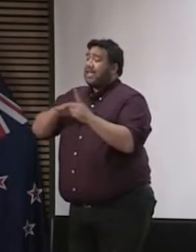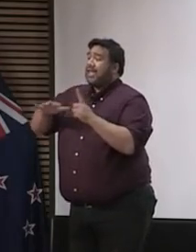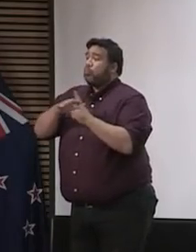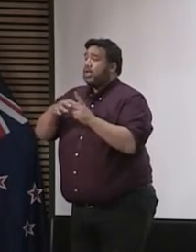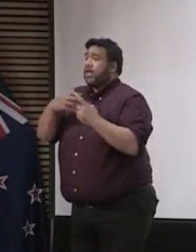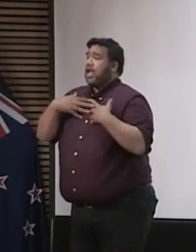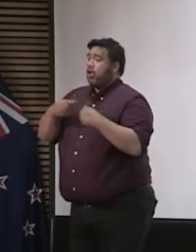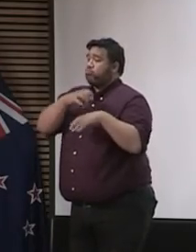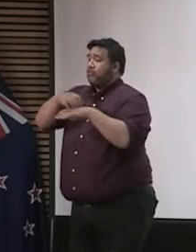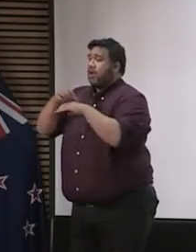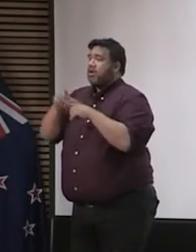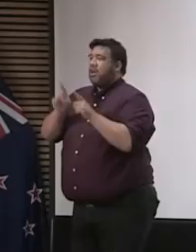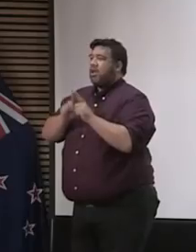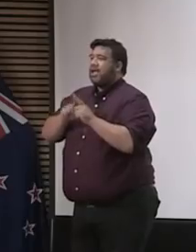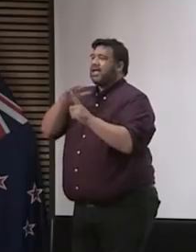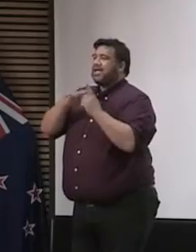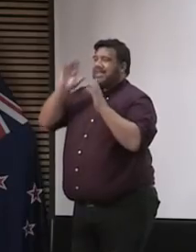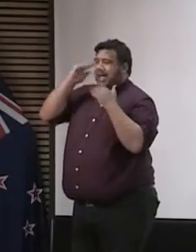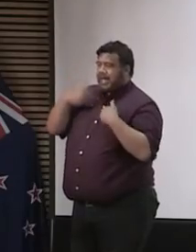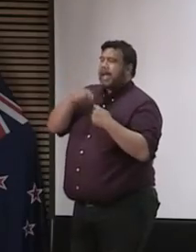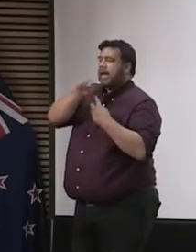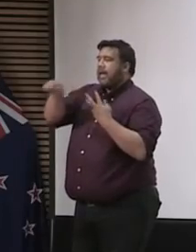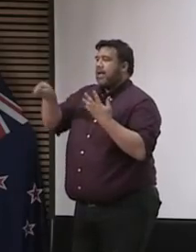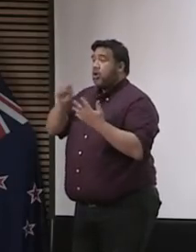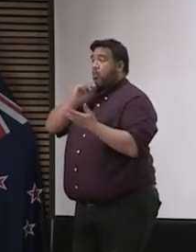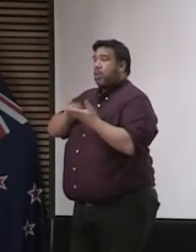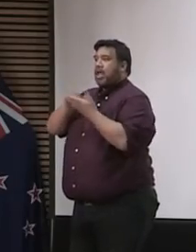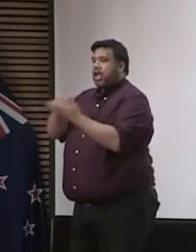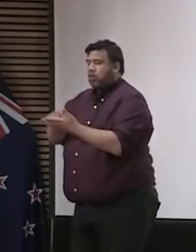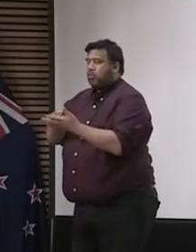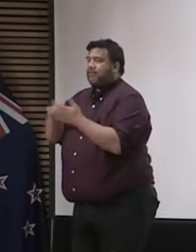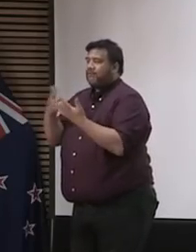community based outreach clinics in north and South Taranaki.